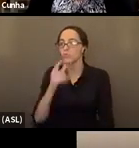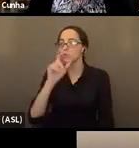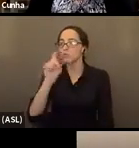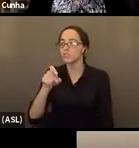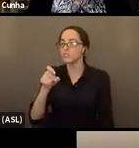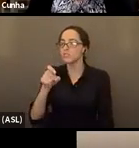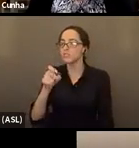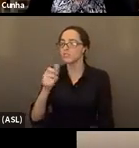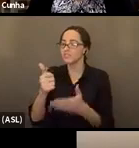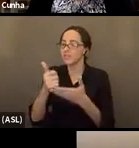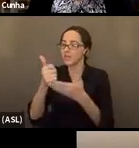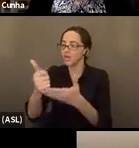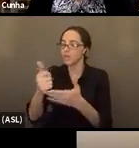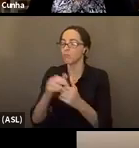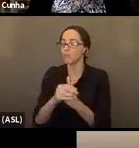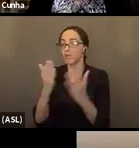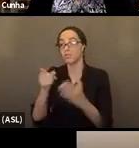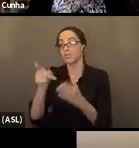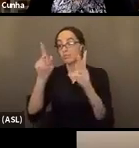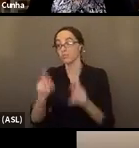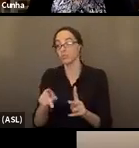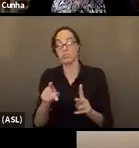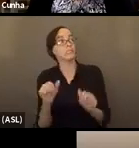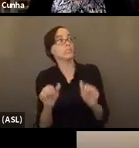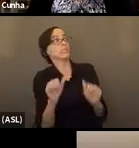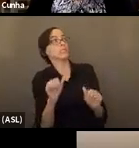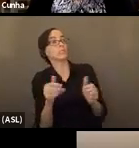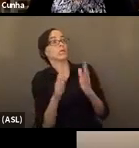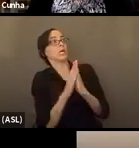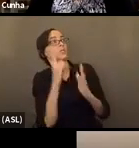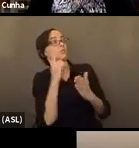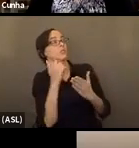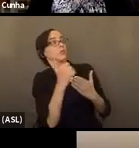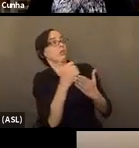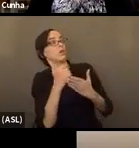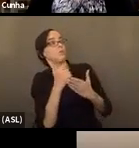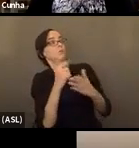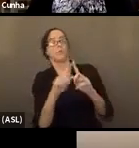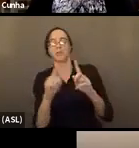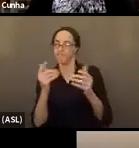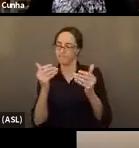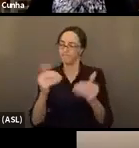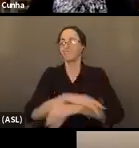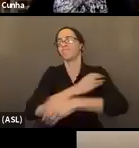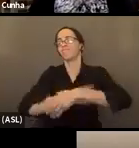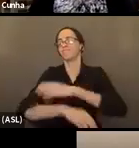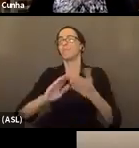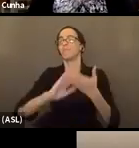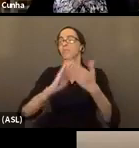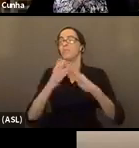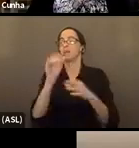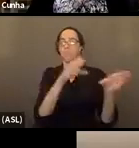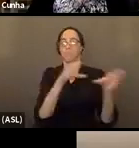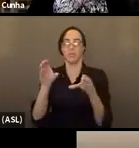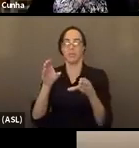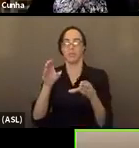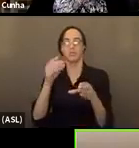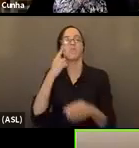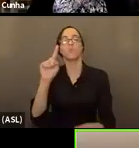but um be that plan for somebody if you can and thank you that's great thank you so much paul